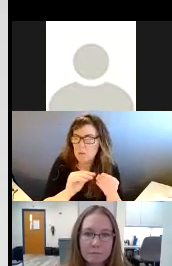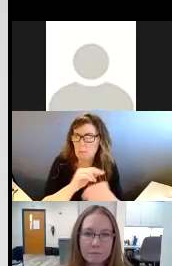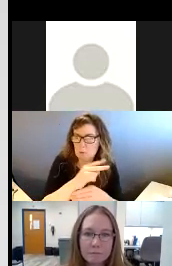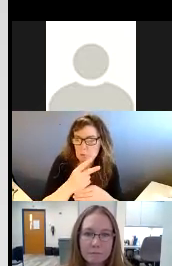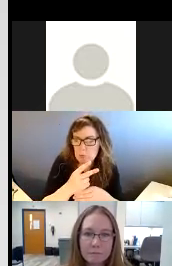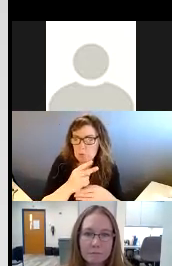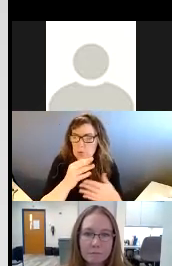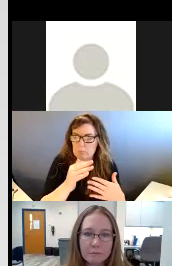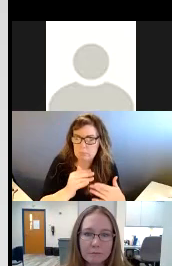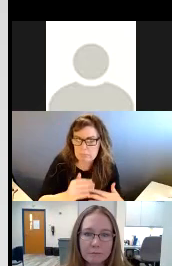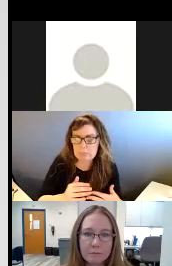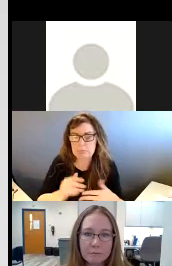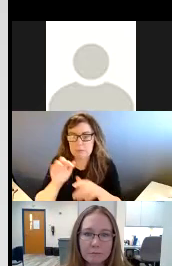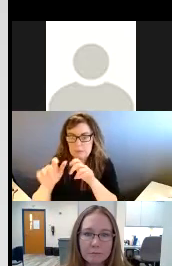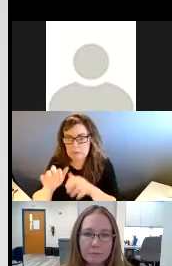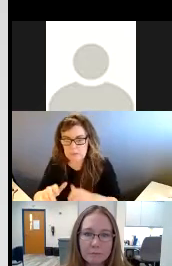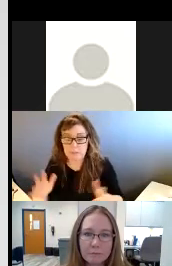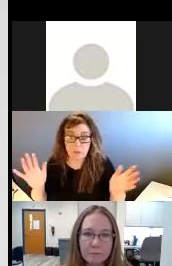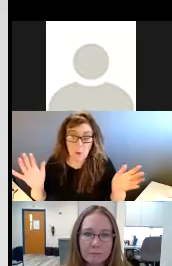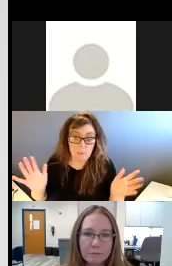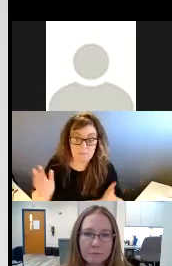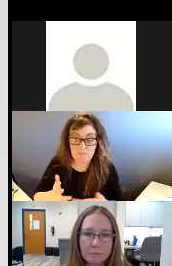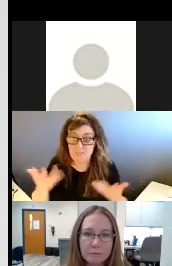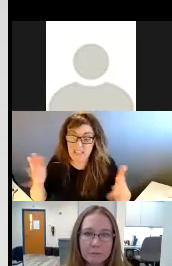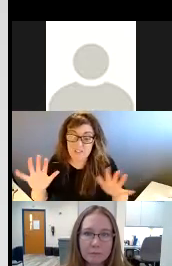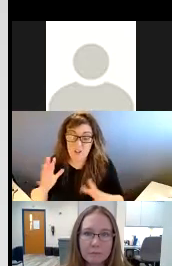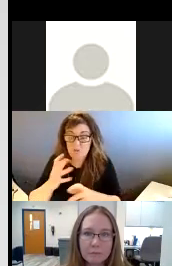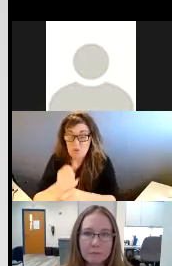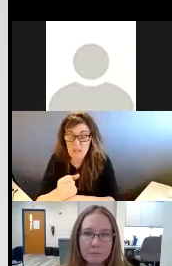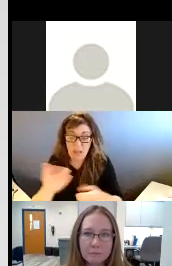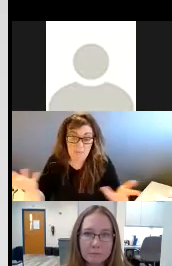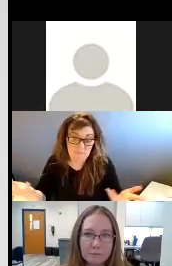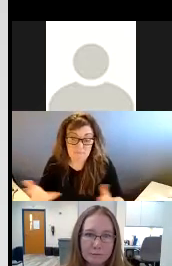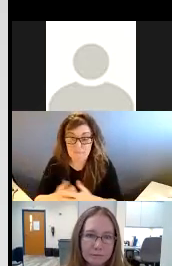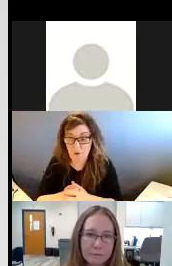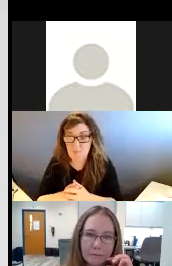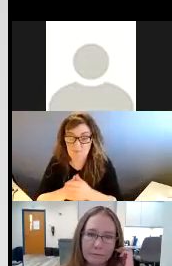JUST WANTED TO RECAP THE PROCESS BEFORE WE MOVE ON FROM THAT. FEEL FREE TO KEEP ADDING YOUR COMMENTS AND